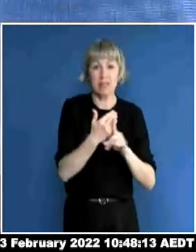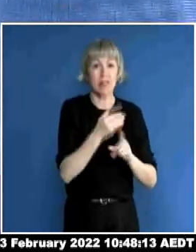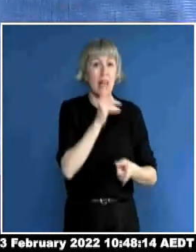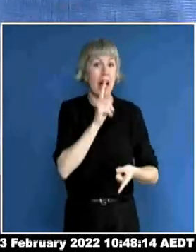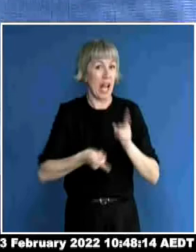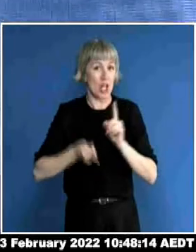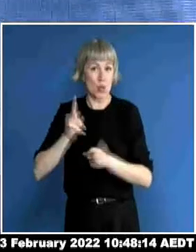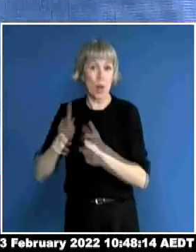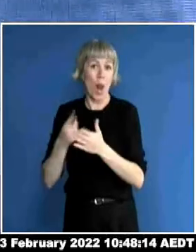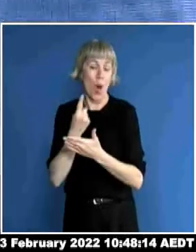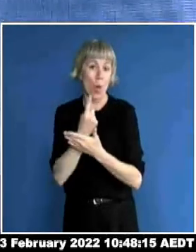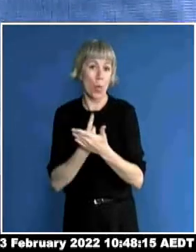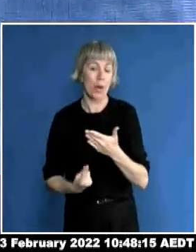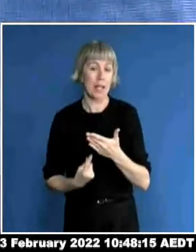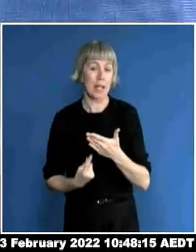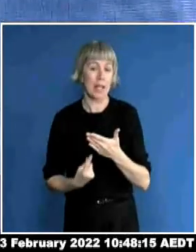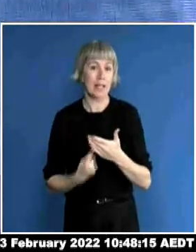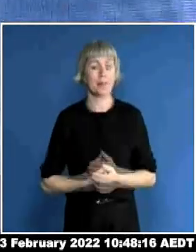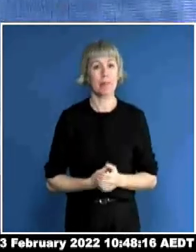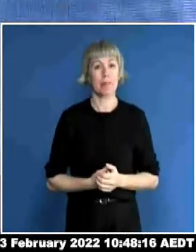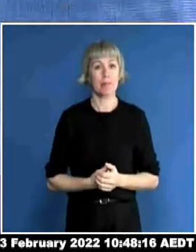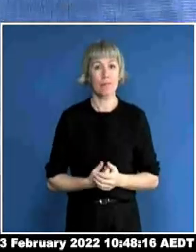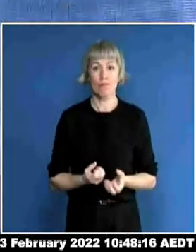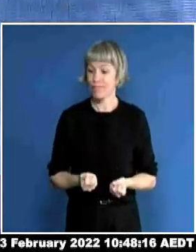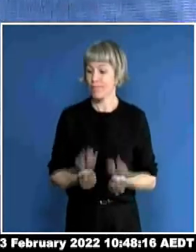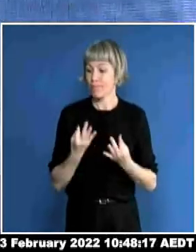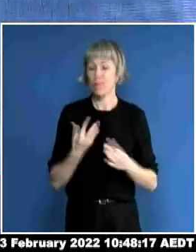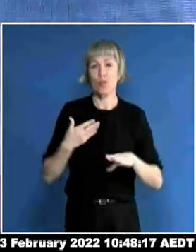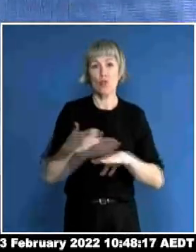Mzia lives with Attention Deficit Hyperactivity Disorder.